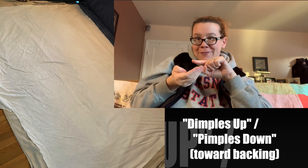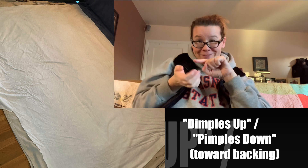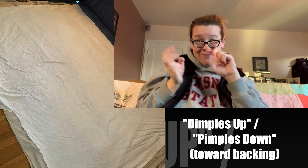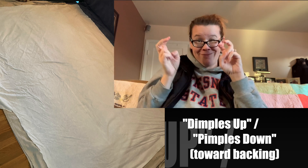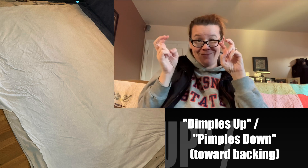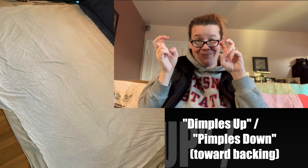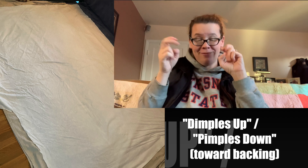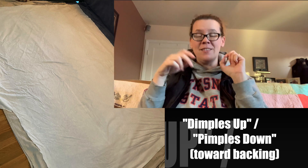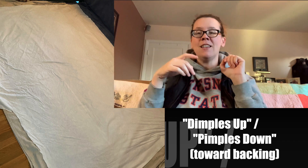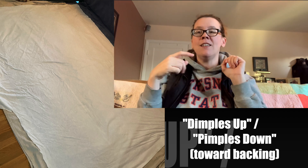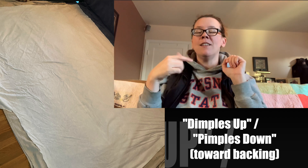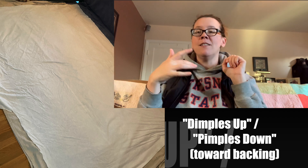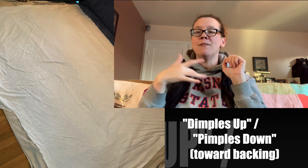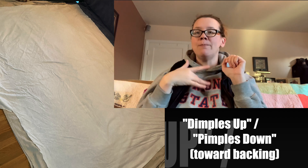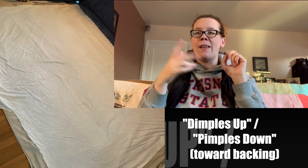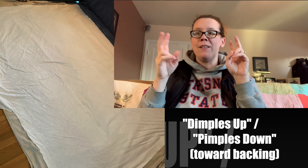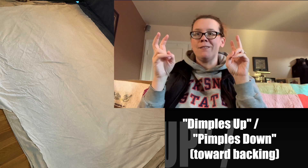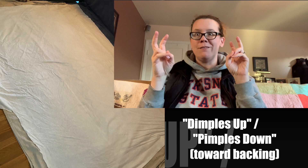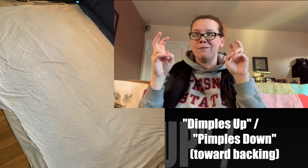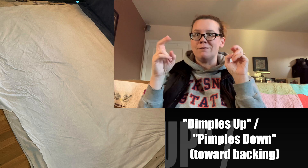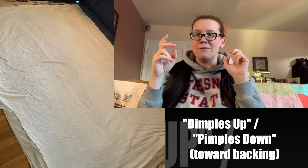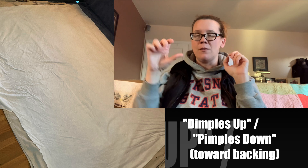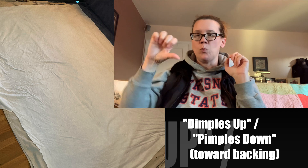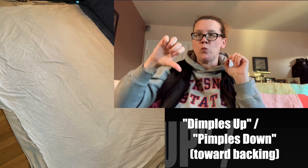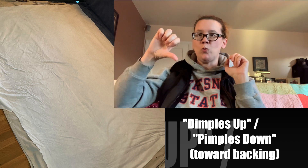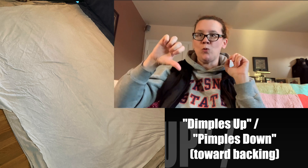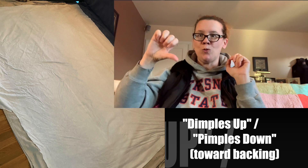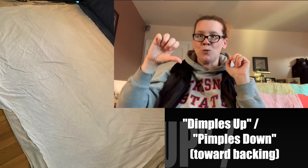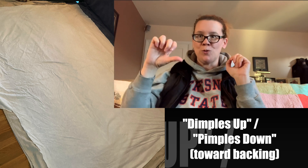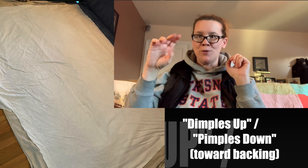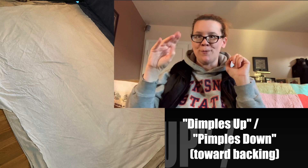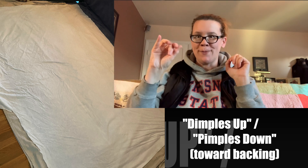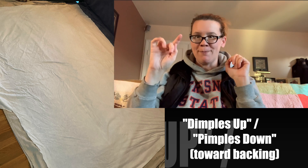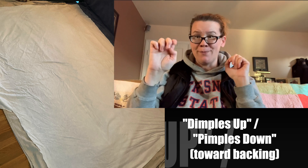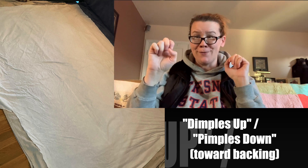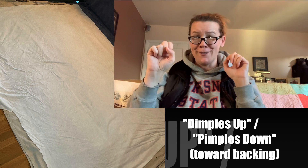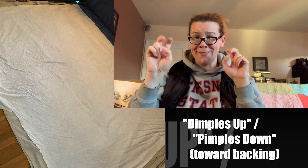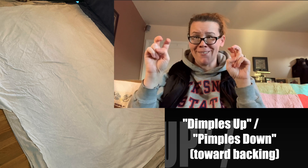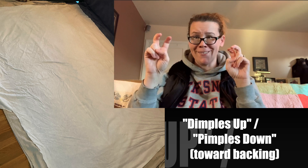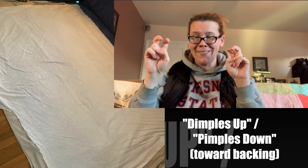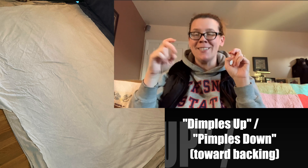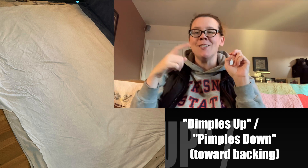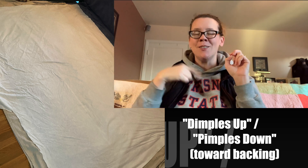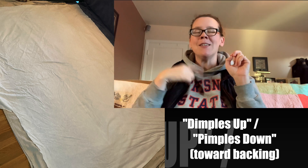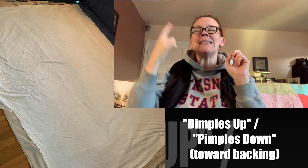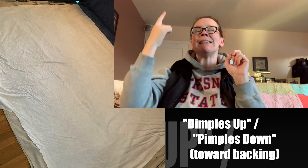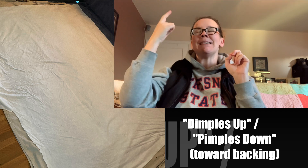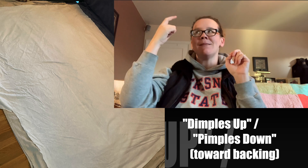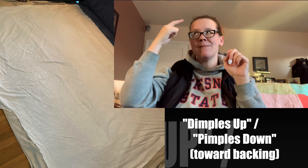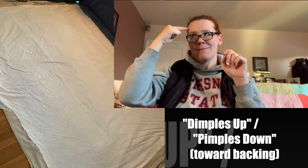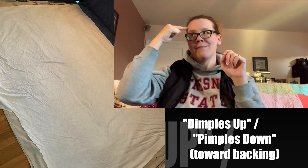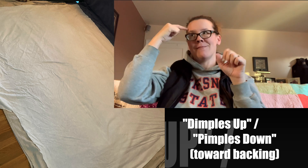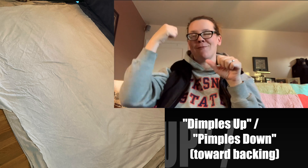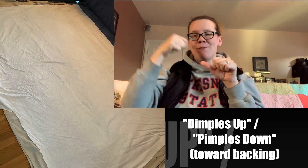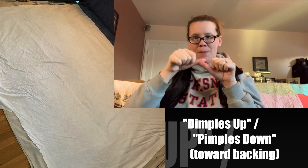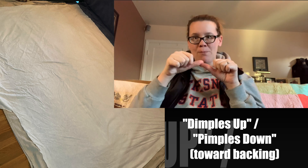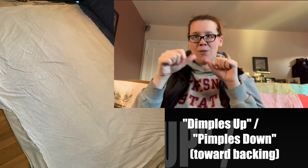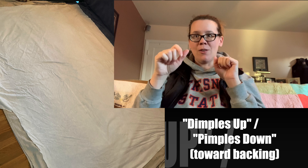negative things - and so I put them down like "pimples down" towards the backing fabric. Um